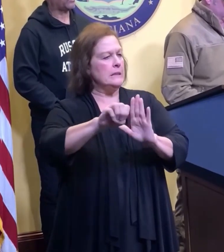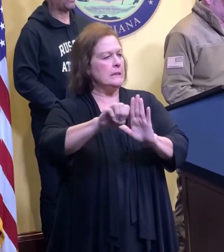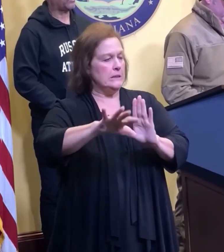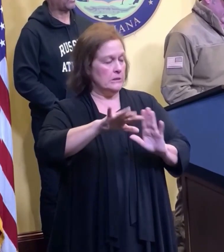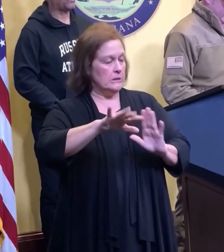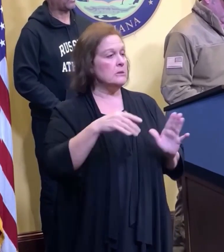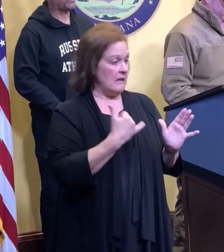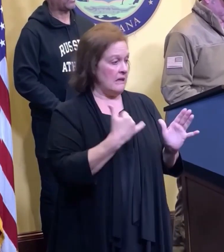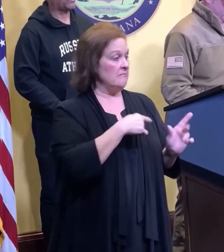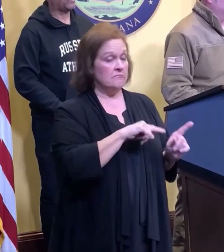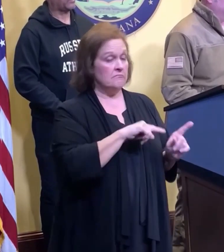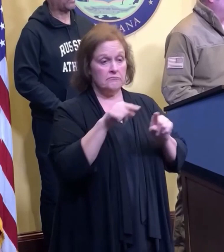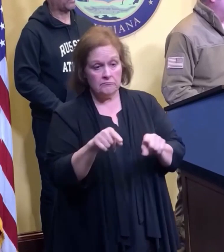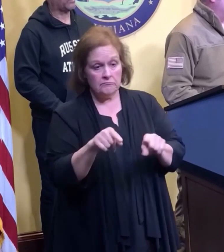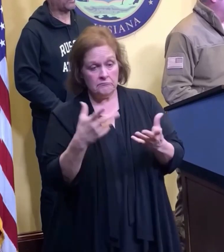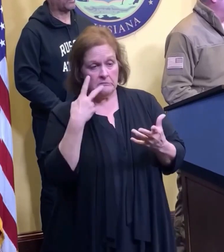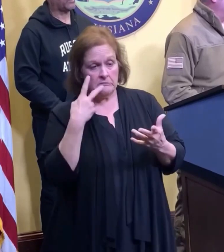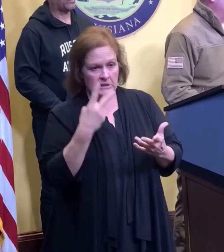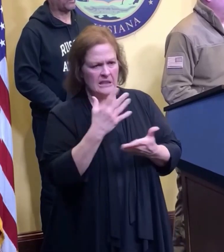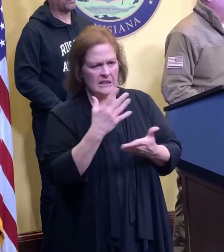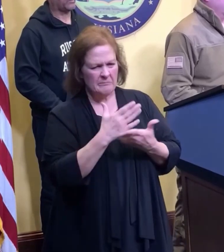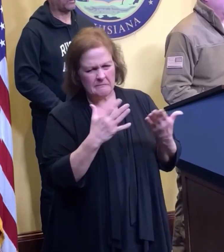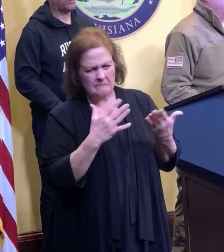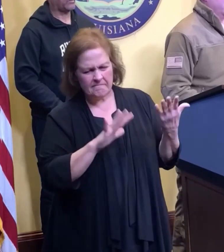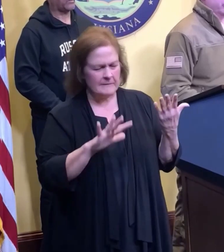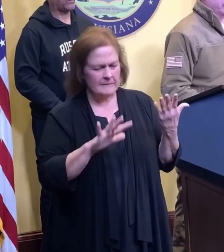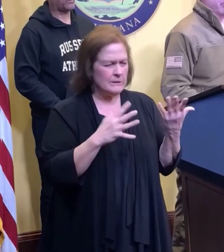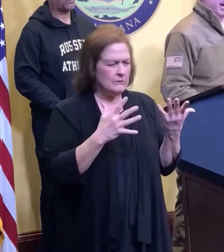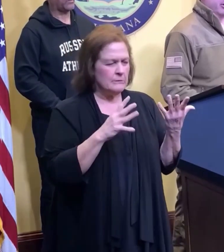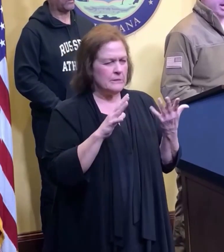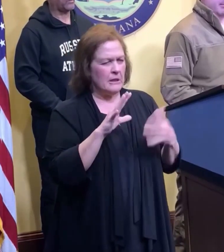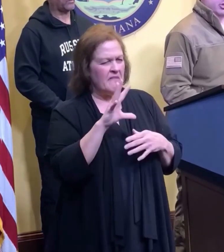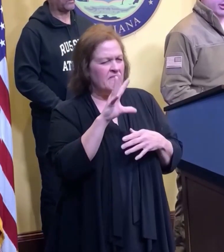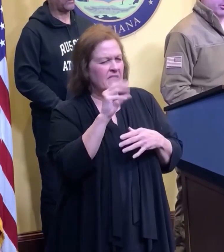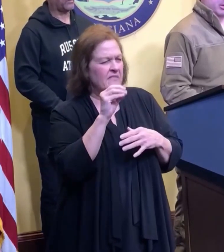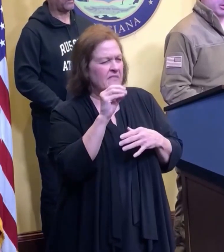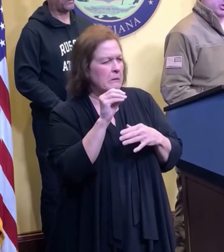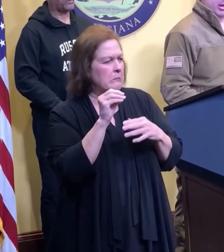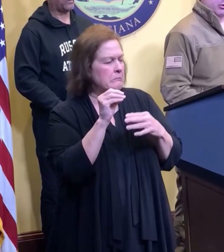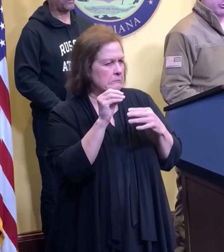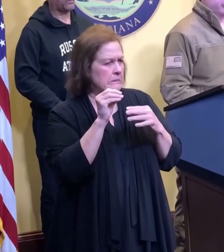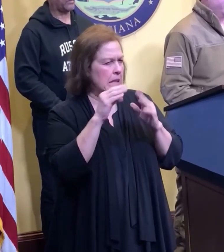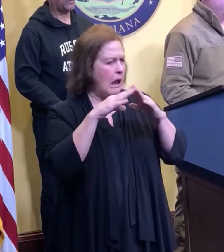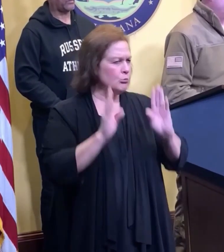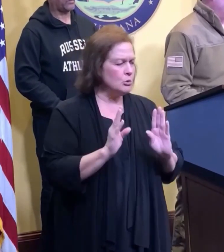right now we saw about 50 structures most with minor damage that would be shingles fascia